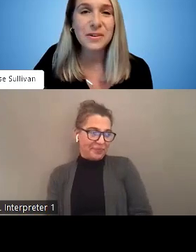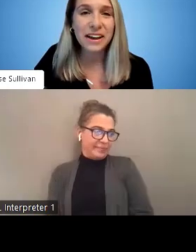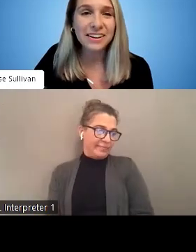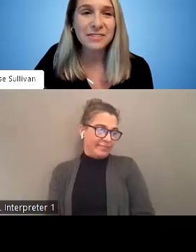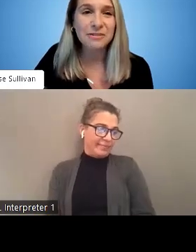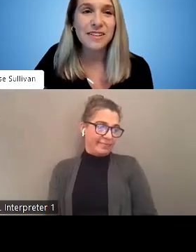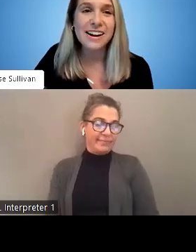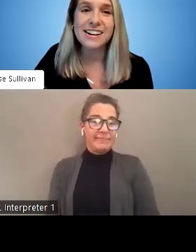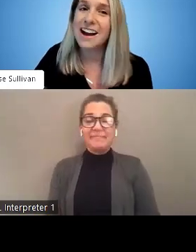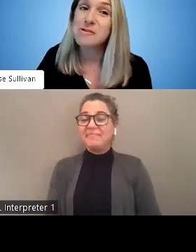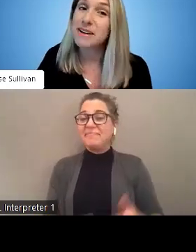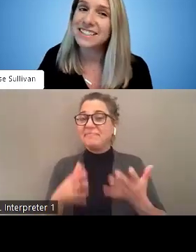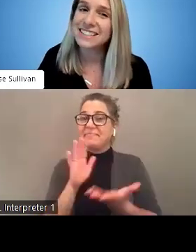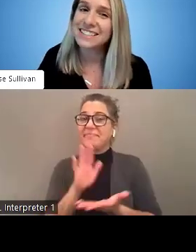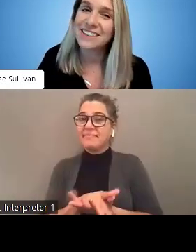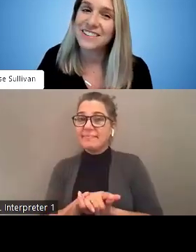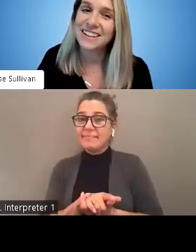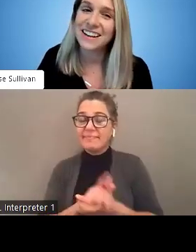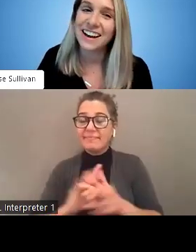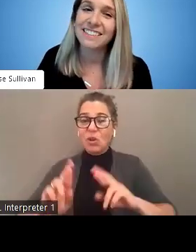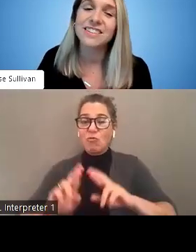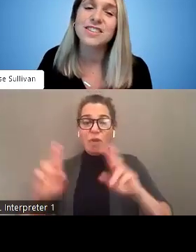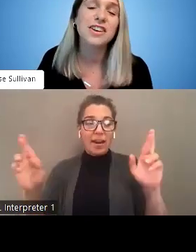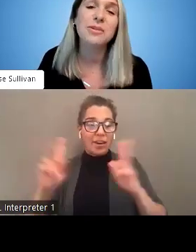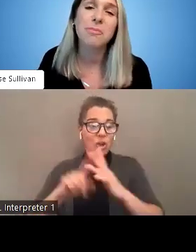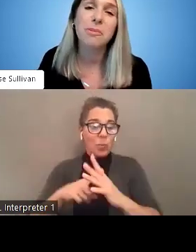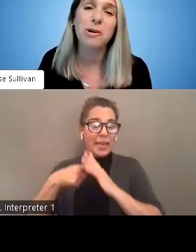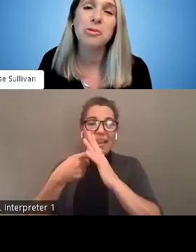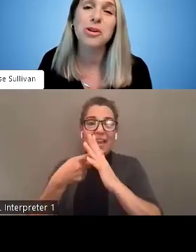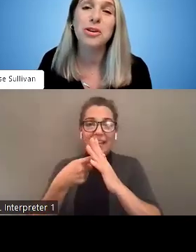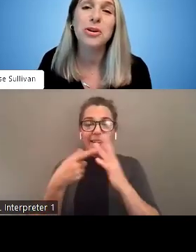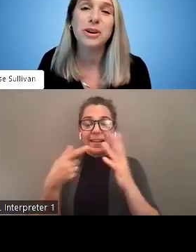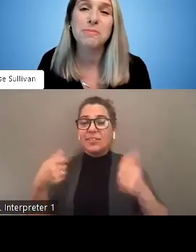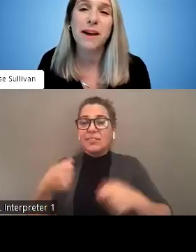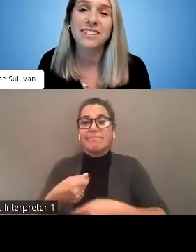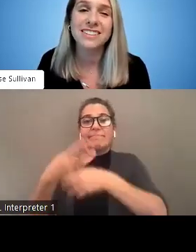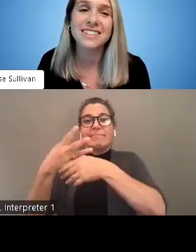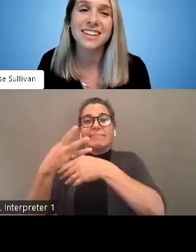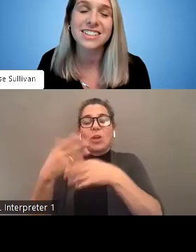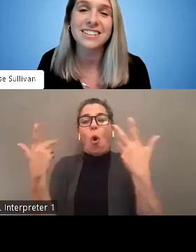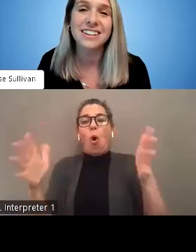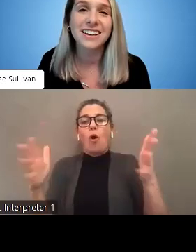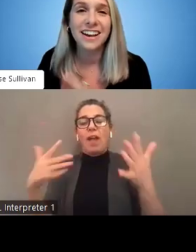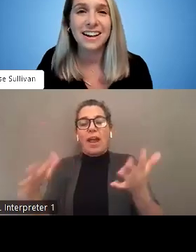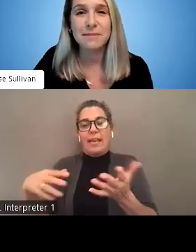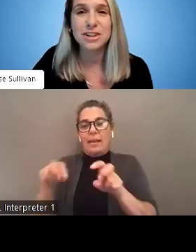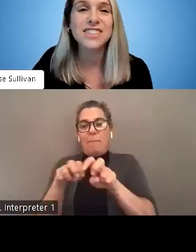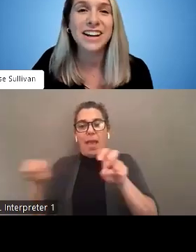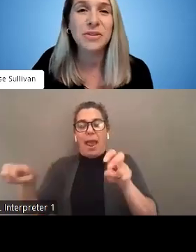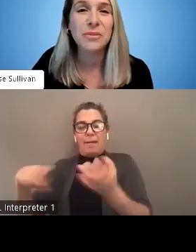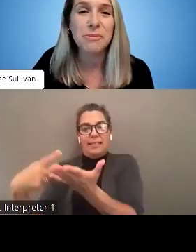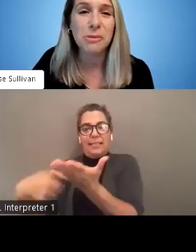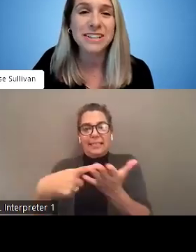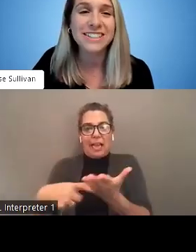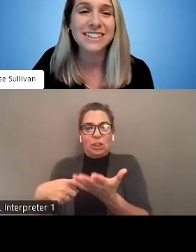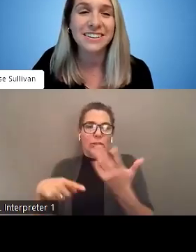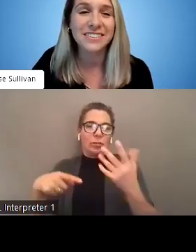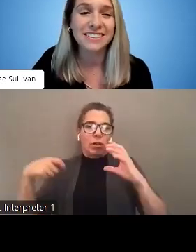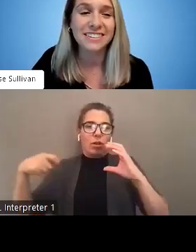Okay, now we're ready to dive in and let's queue up our prerecorded panel discussion, and it may just take one moment to load.